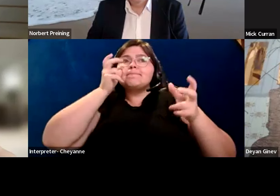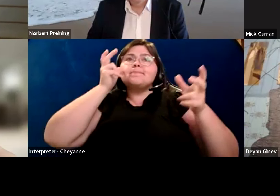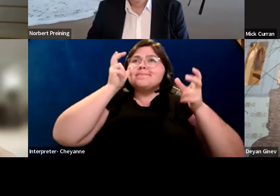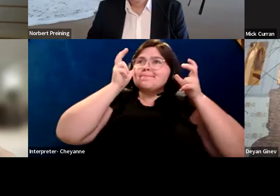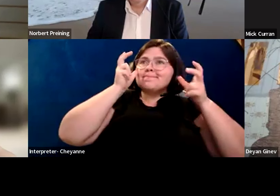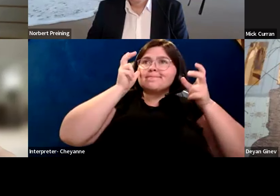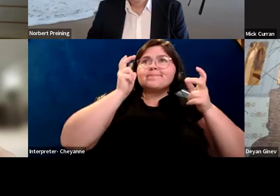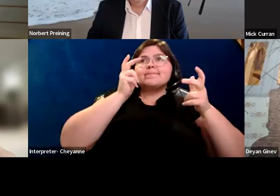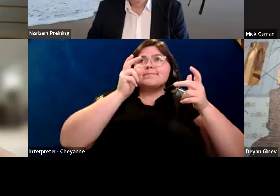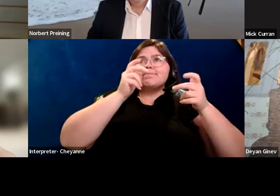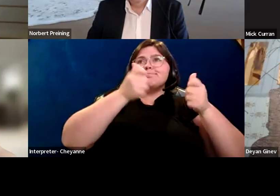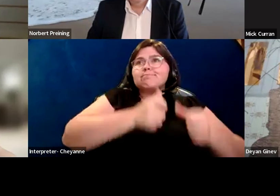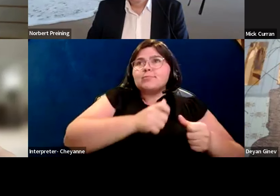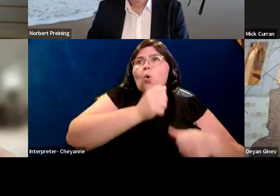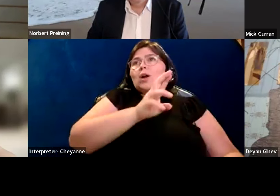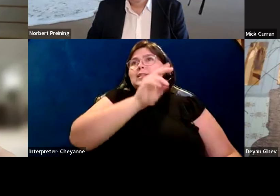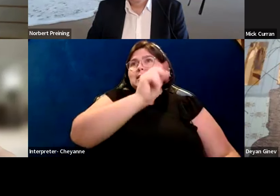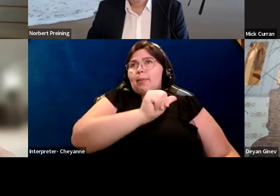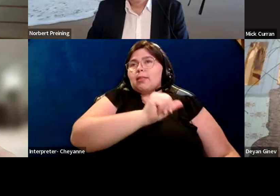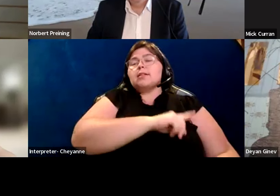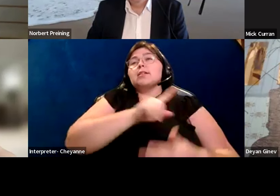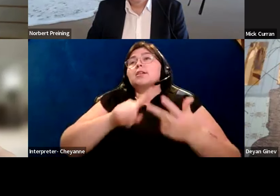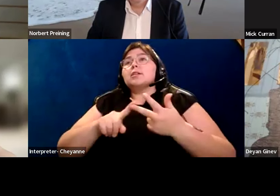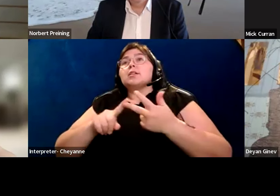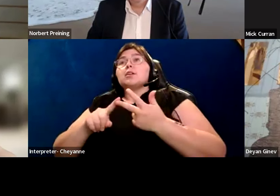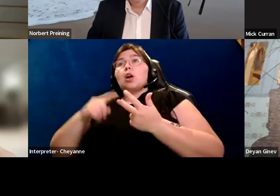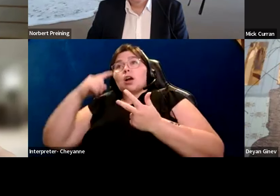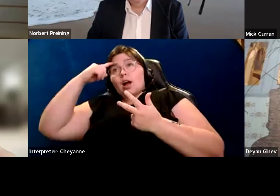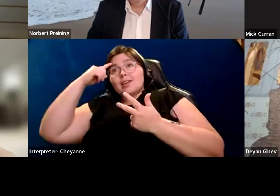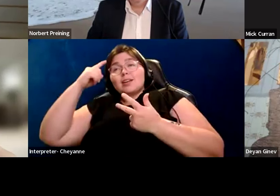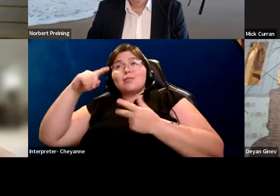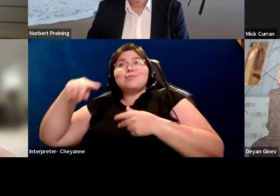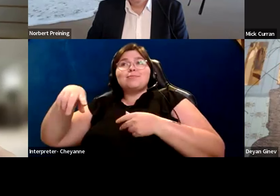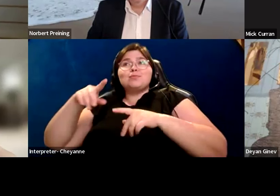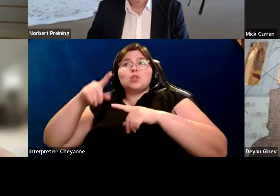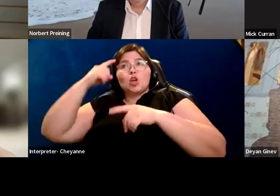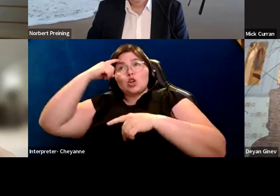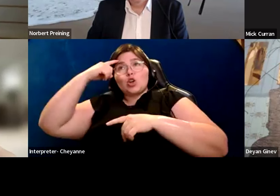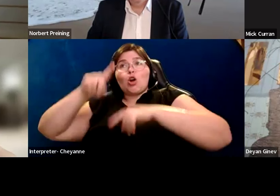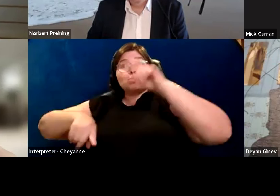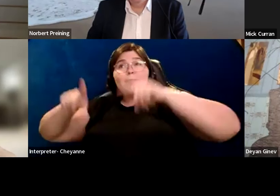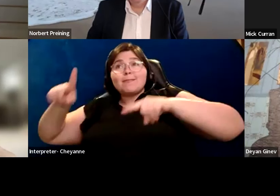of things such as autism or neurodiversity or ADHD